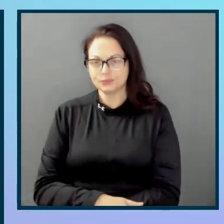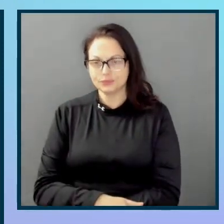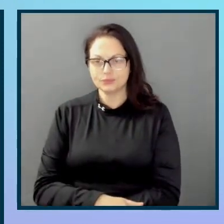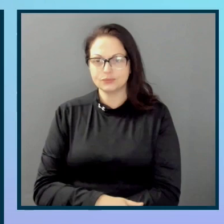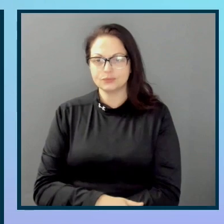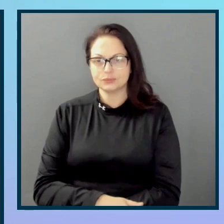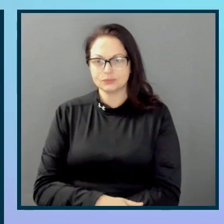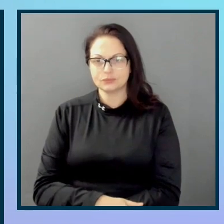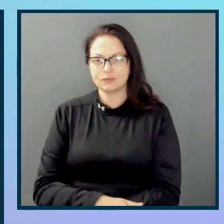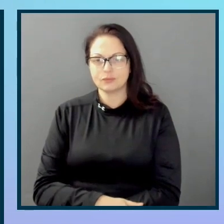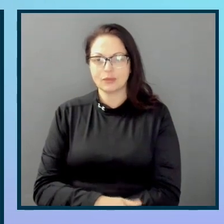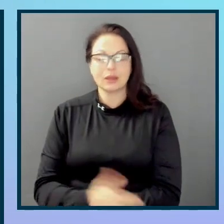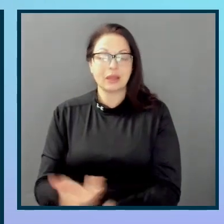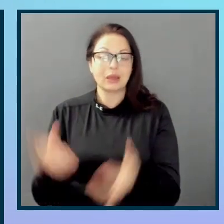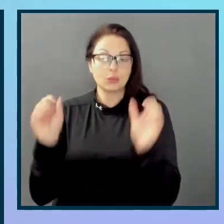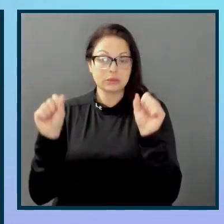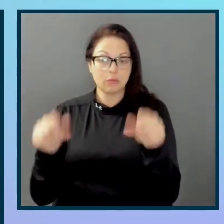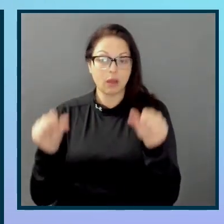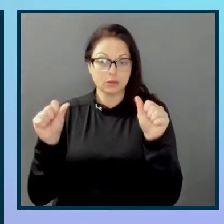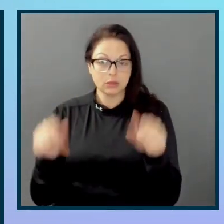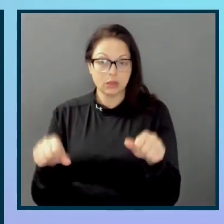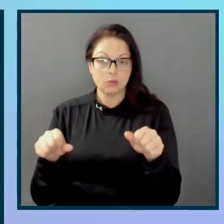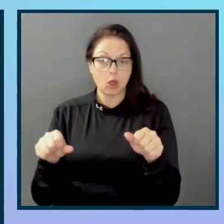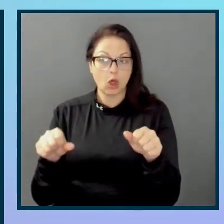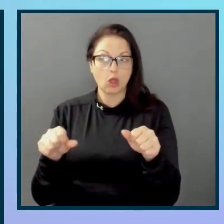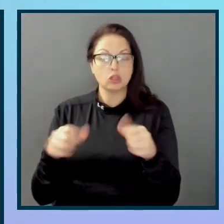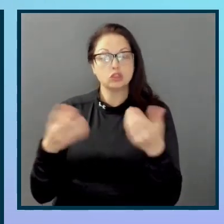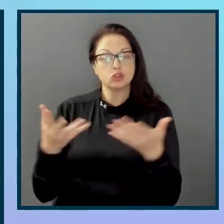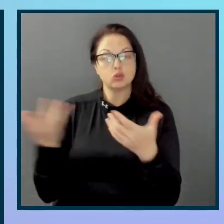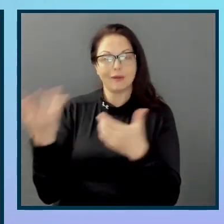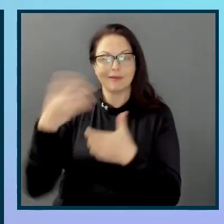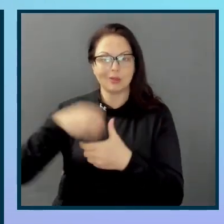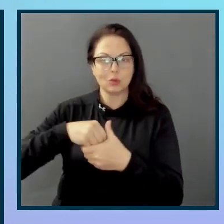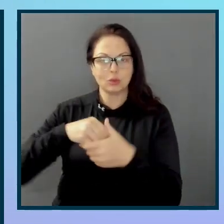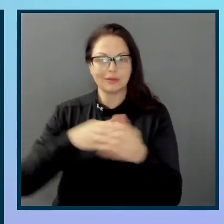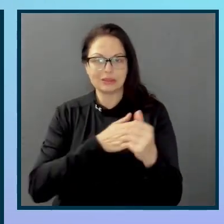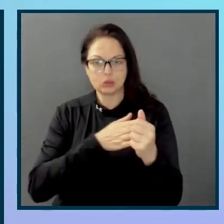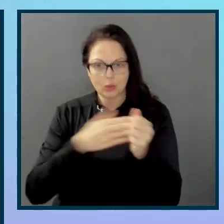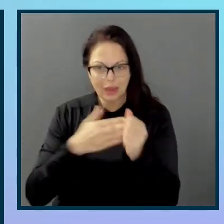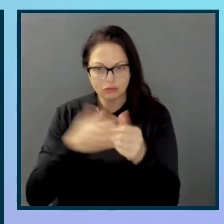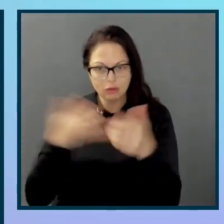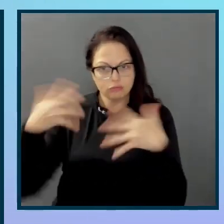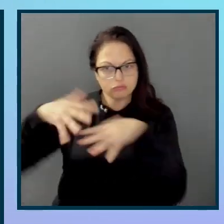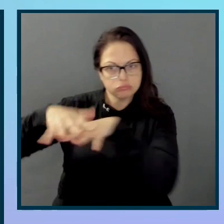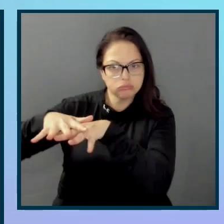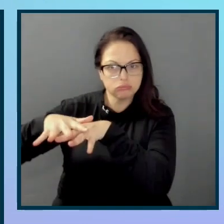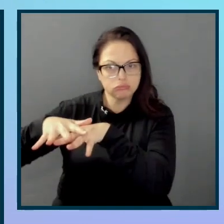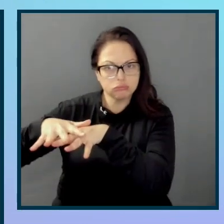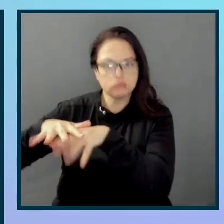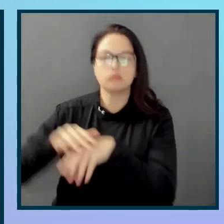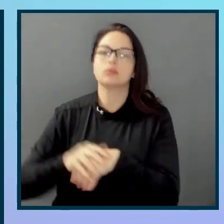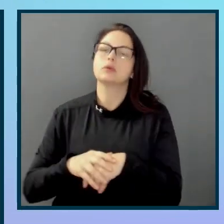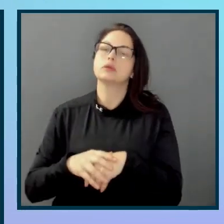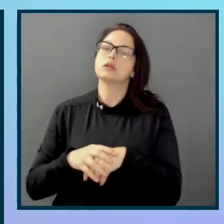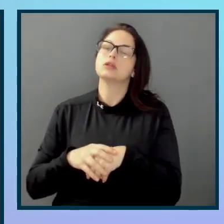it was possible to integrate this into agile. And if you didn't do this, then trying to do it after the fact